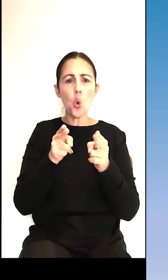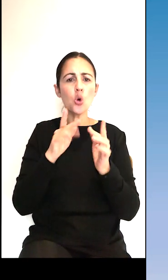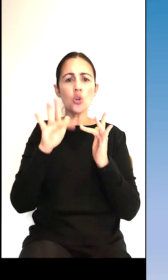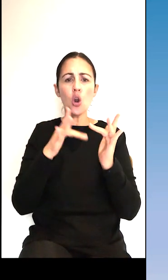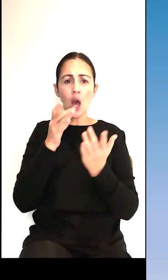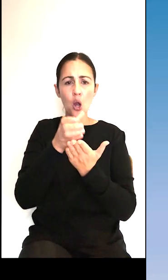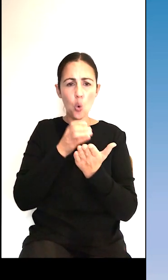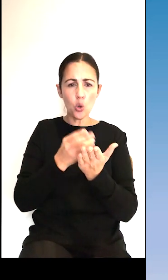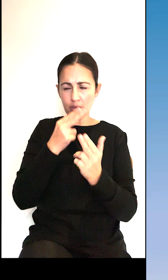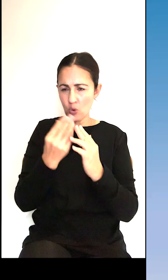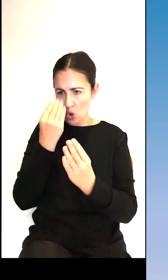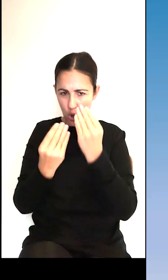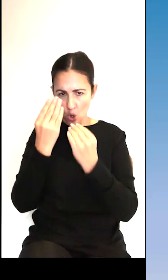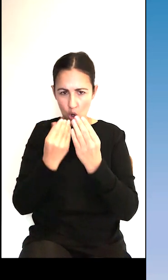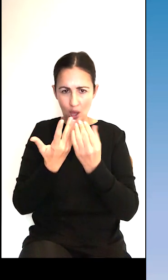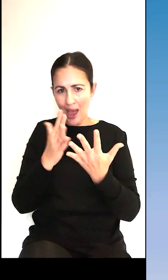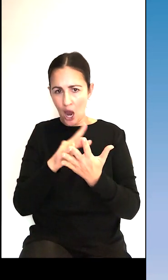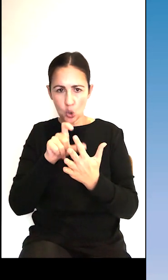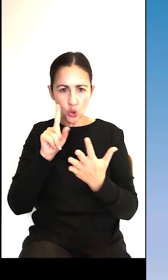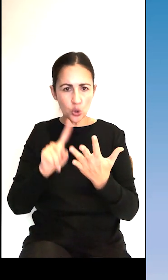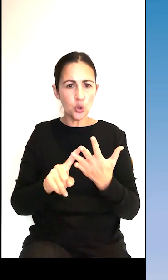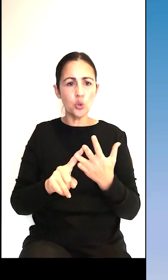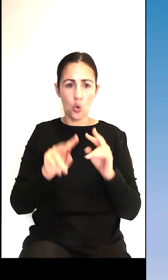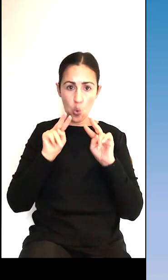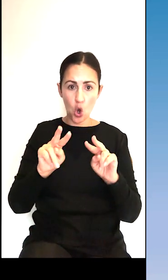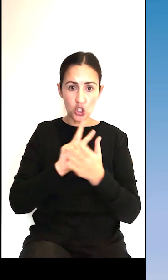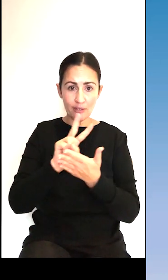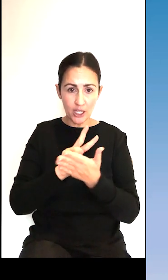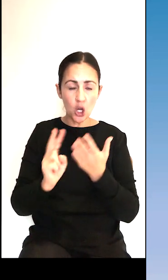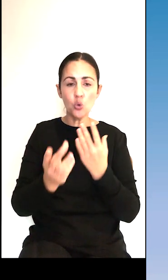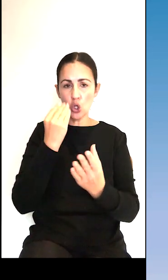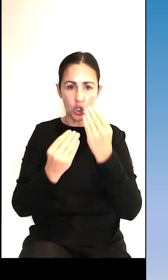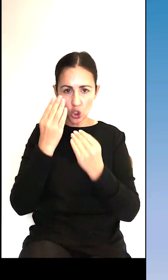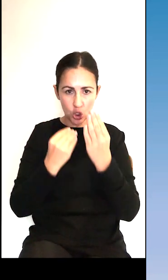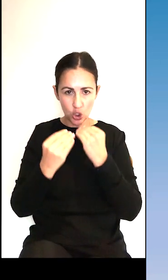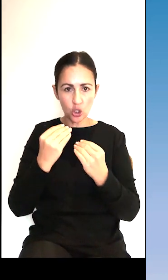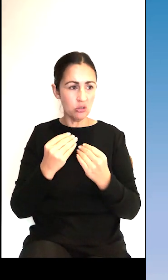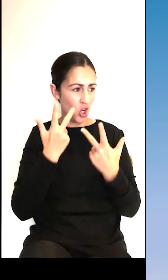you're very welcome to do that. I'll share that information with anyone who it might be beneficial for as I mentioned.